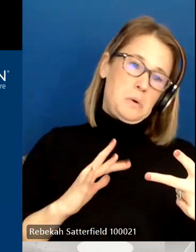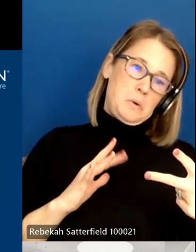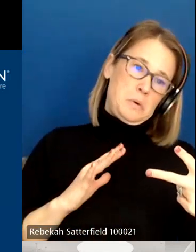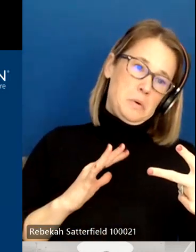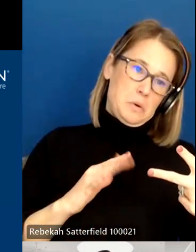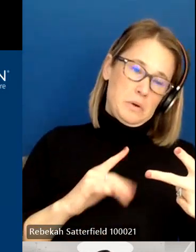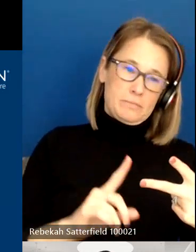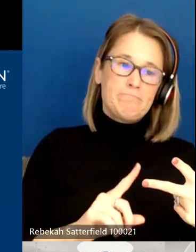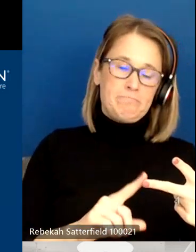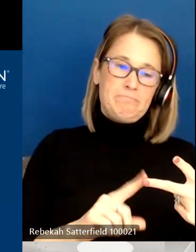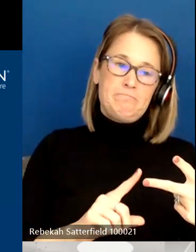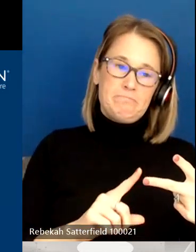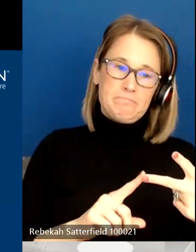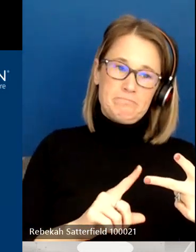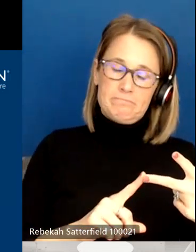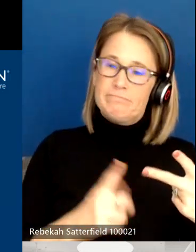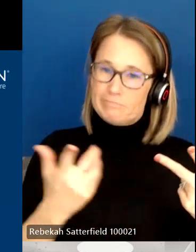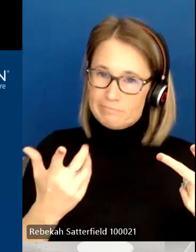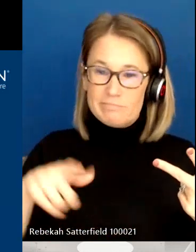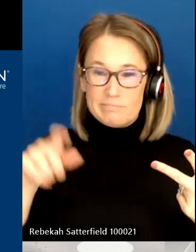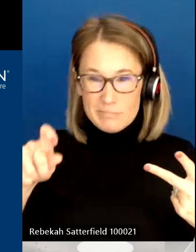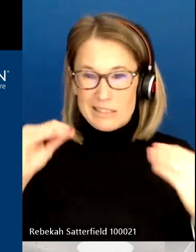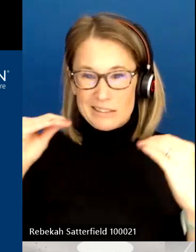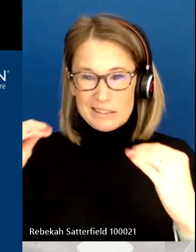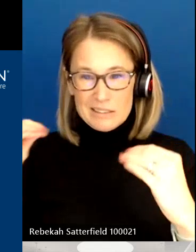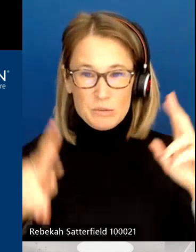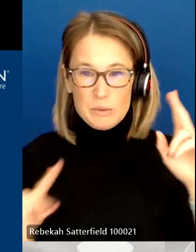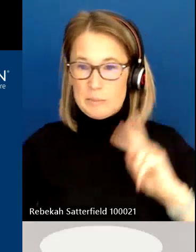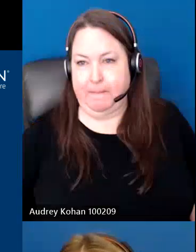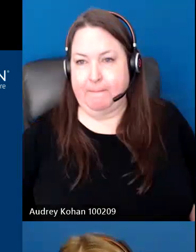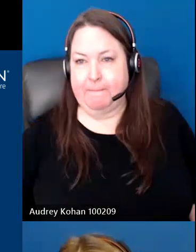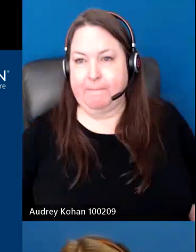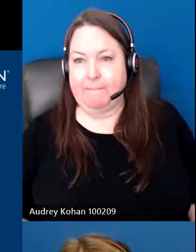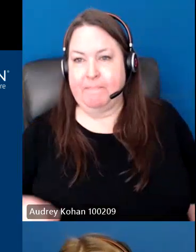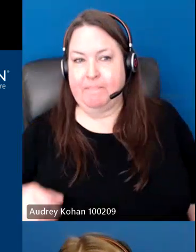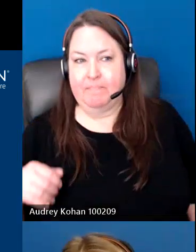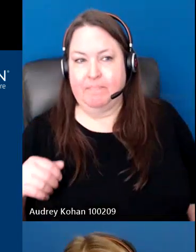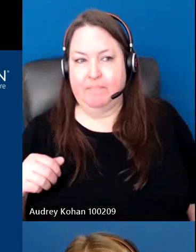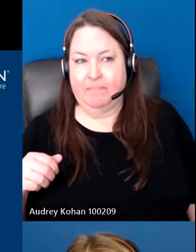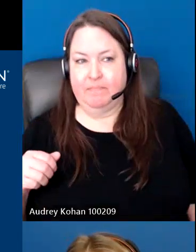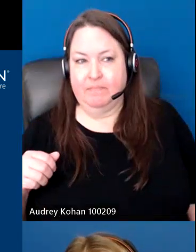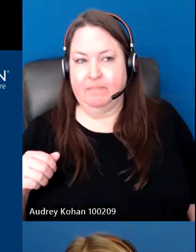um obviously you have to train people you got to train hospitals and health systems on what tools